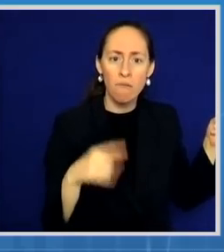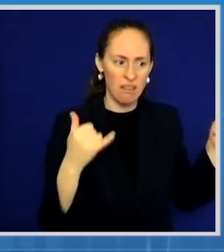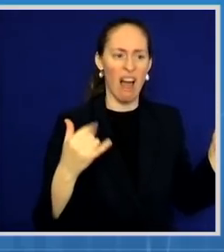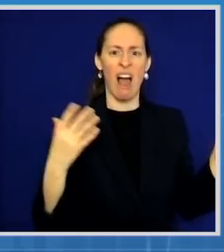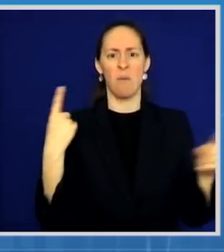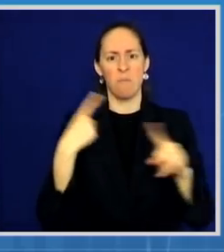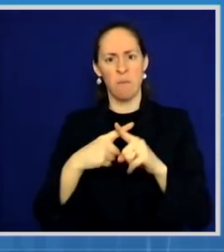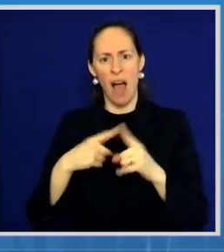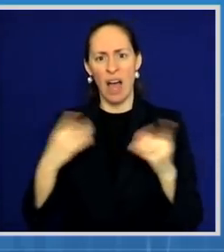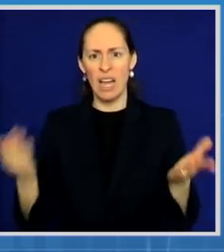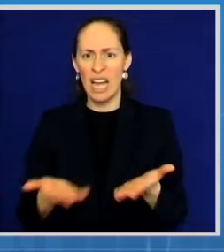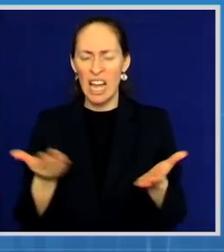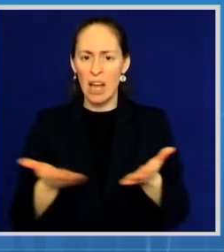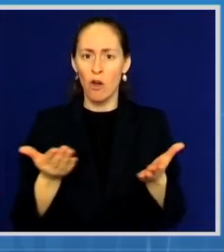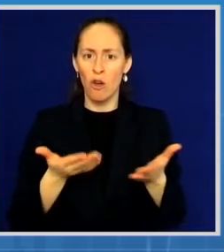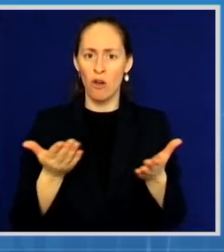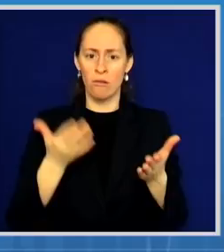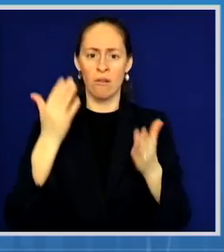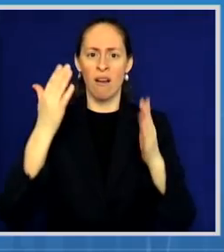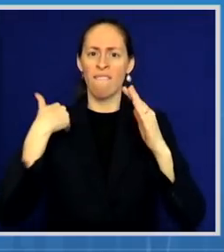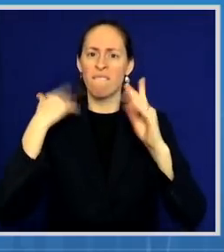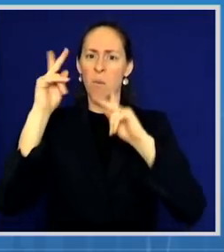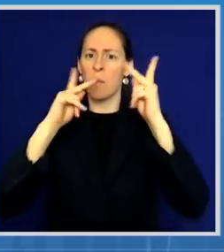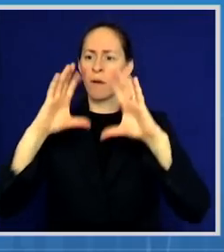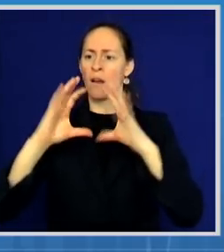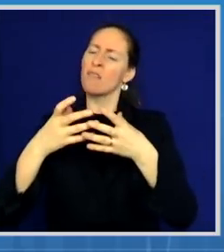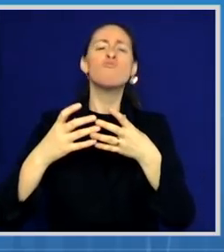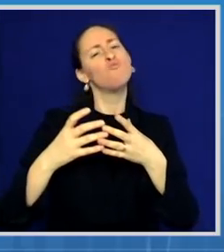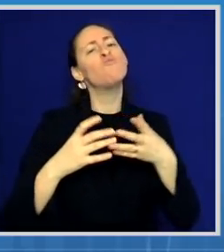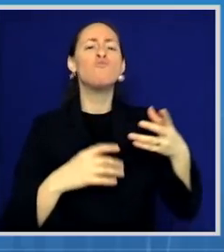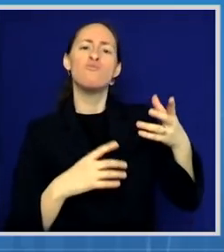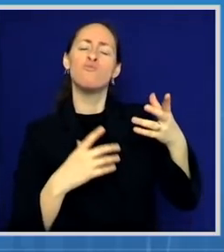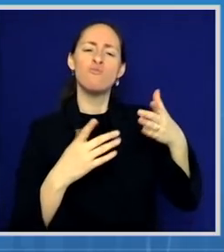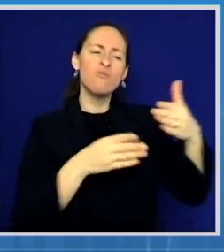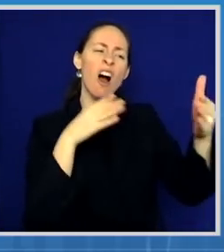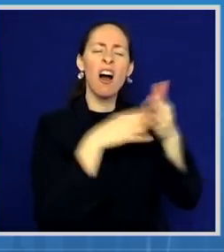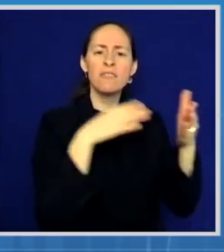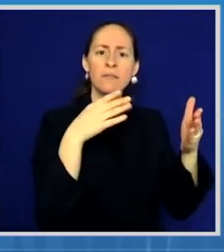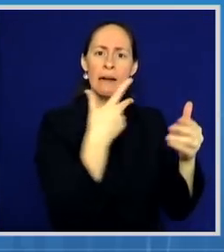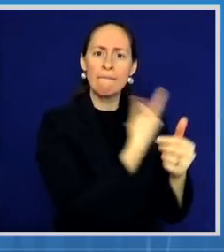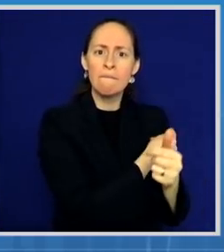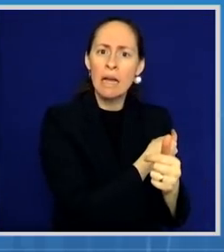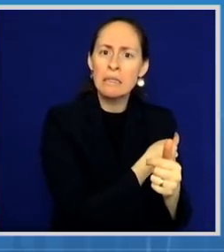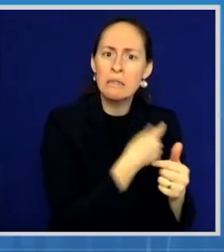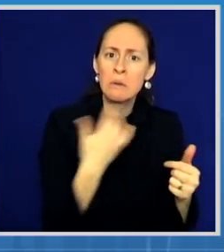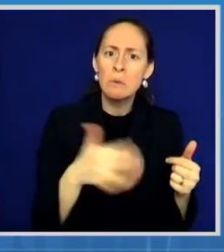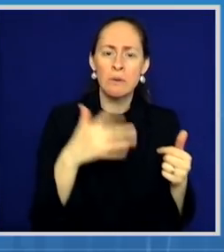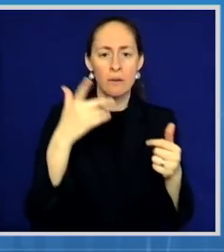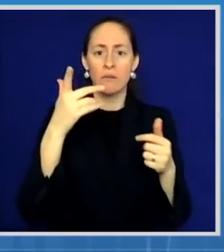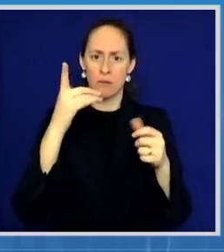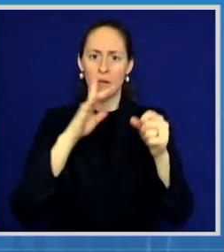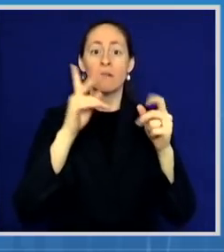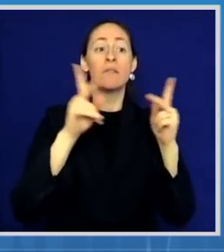messaging from the global health community and pressure on social media companies. I just wondered what the administration's sort of stance